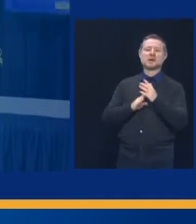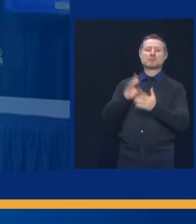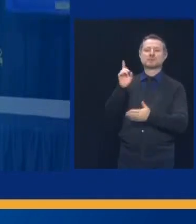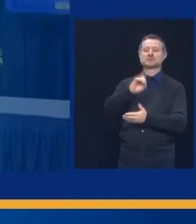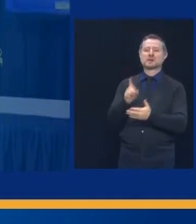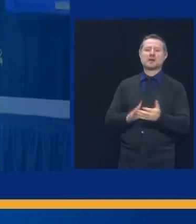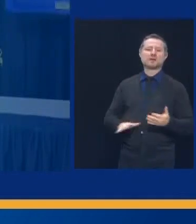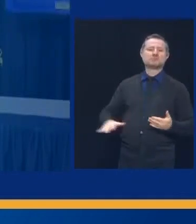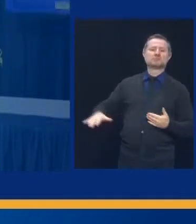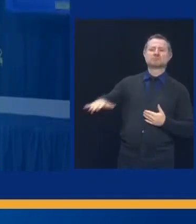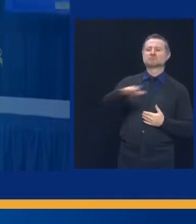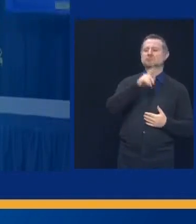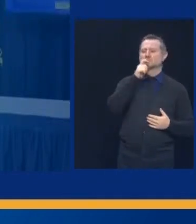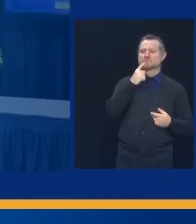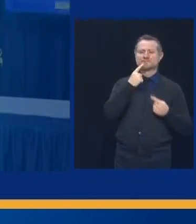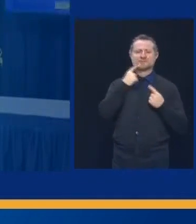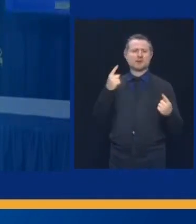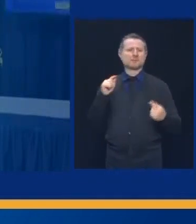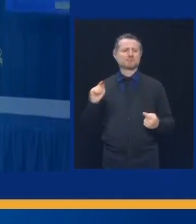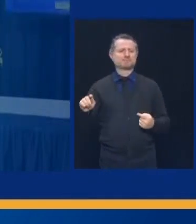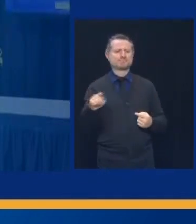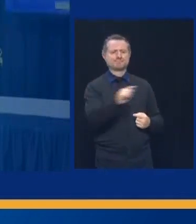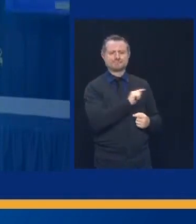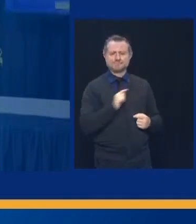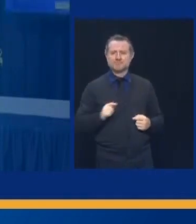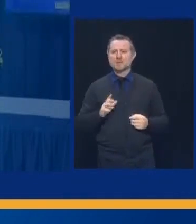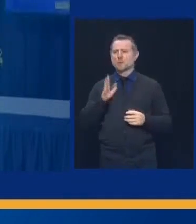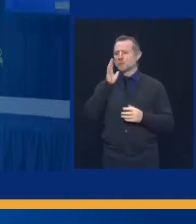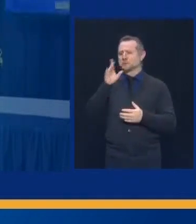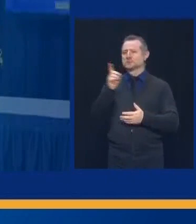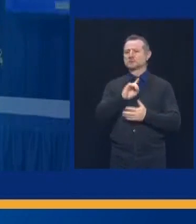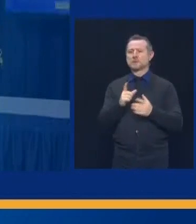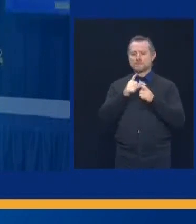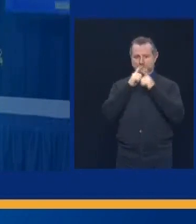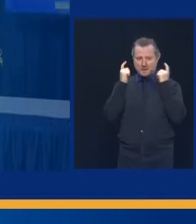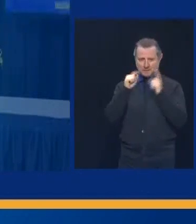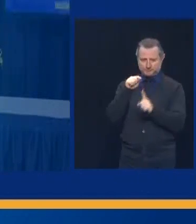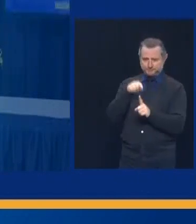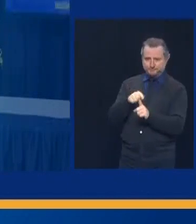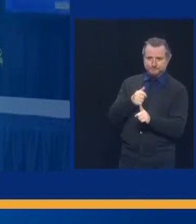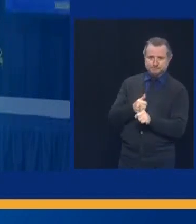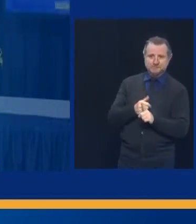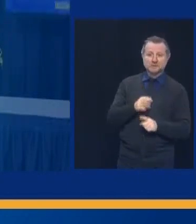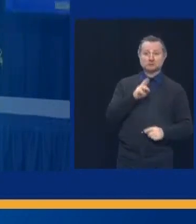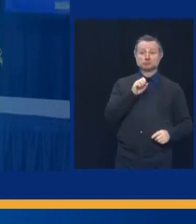THERE'S AN-K[ñ EFFORT TODAY THAT IS EXCITING. THE REAL-REAL IS WORKING WITH